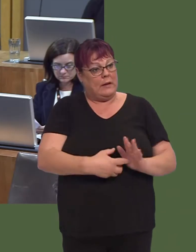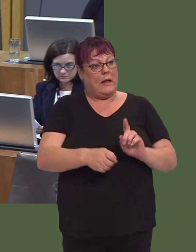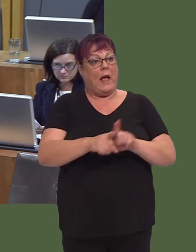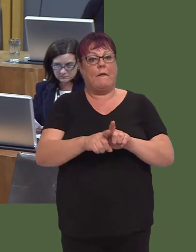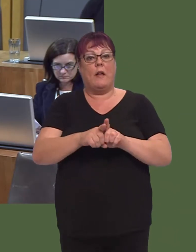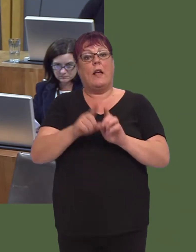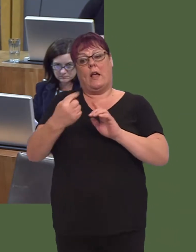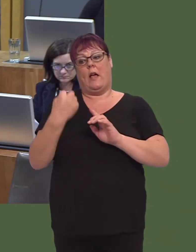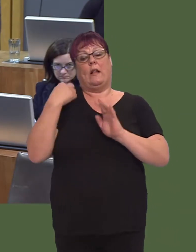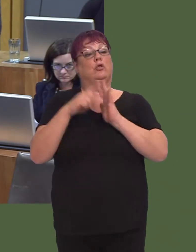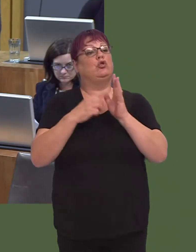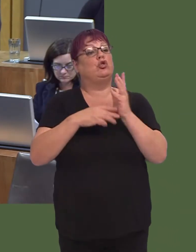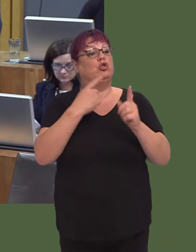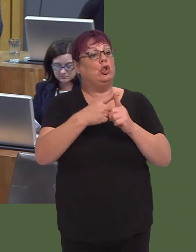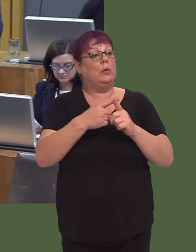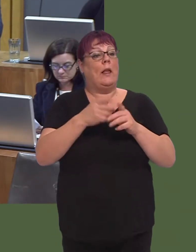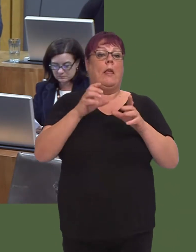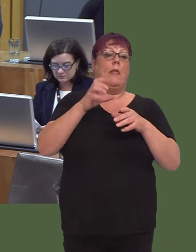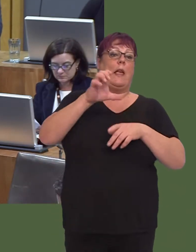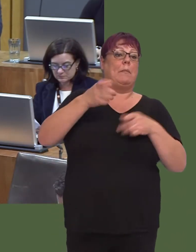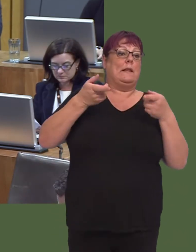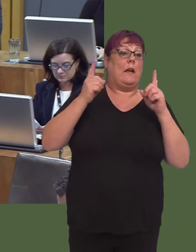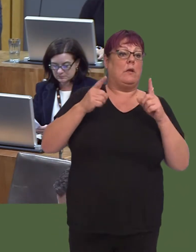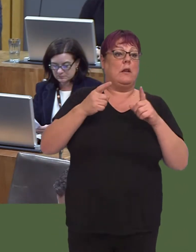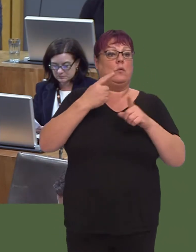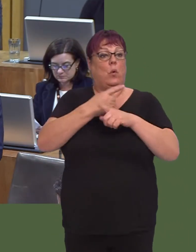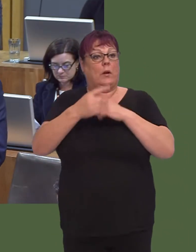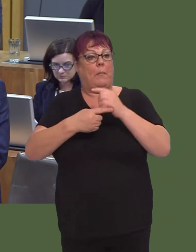The Cabinet Secretaryís oral statement in June set out plans to maintain and enhance